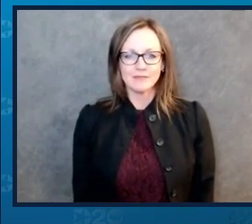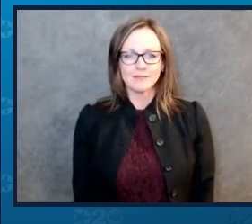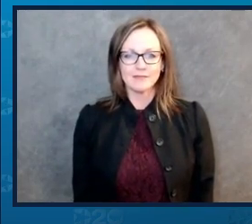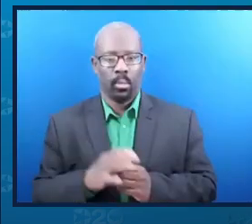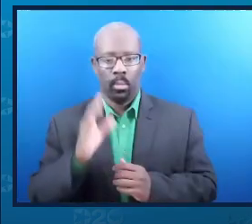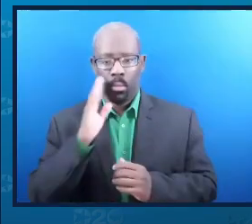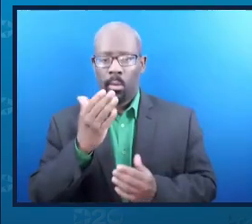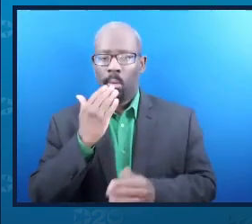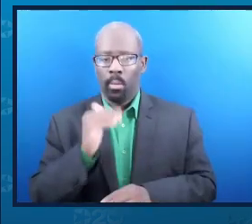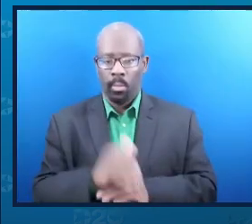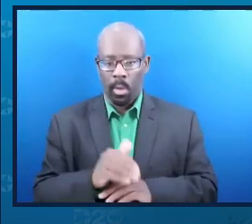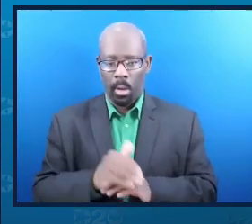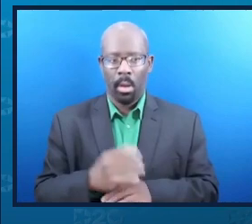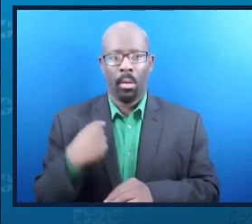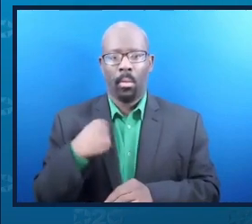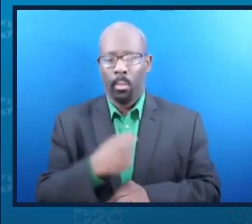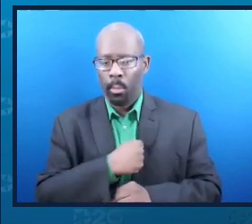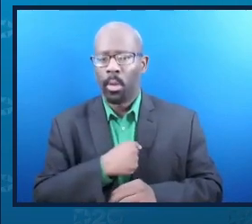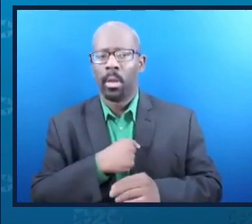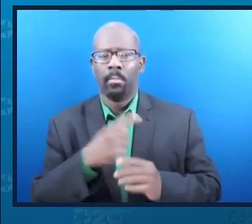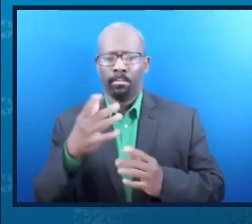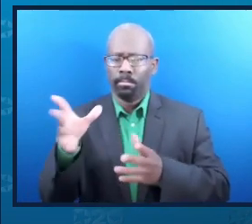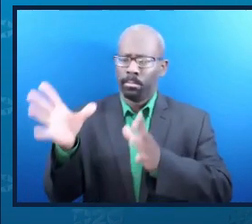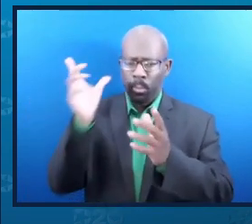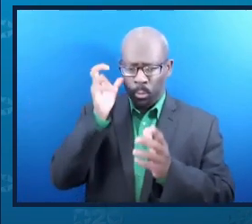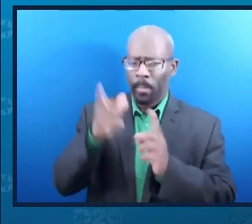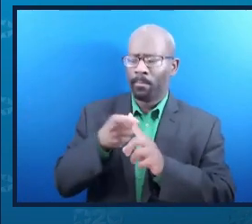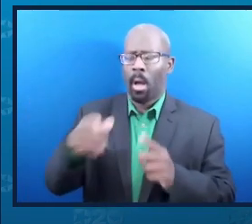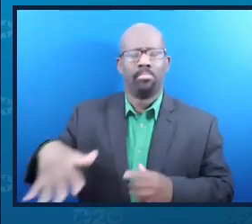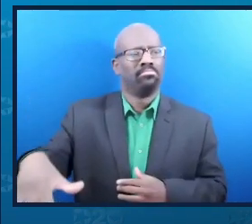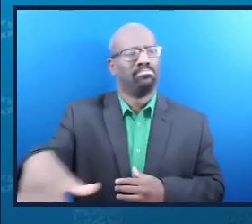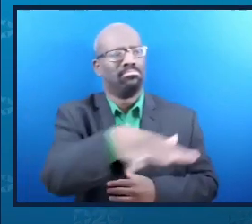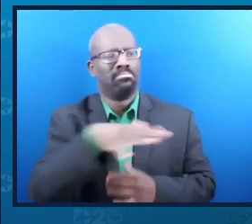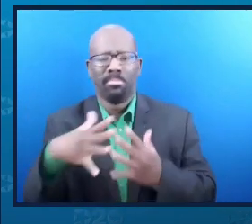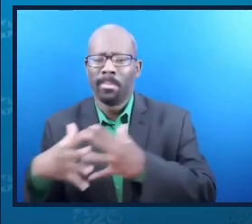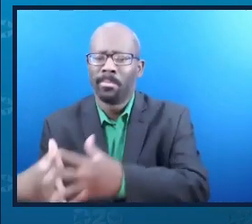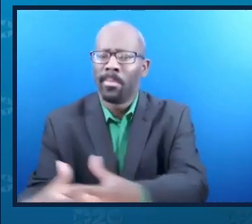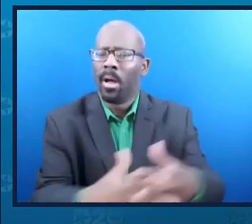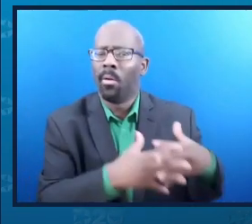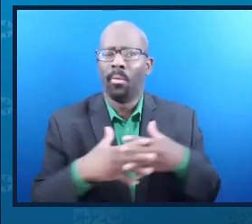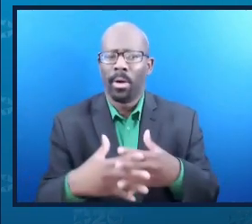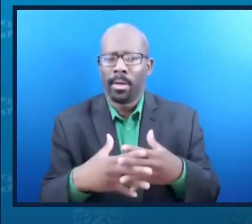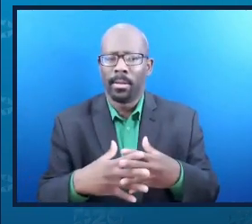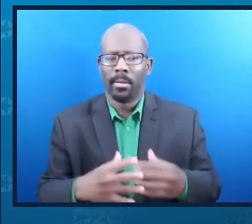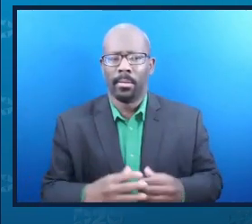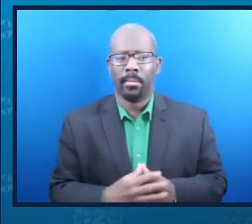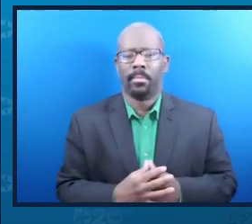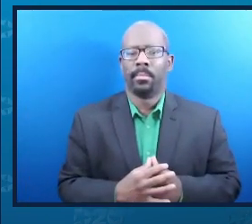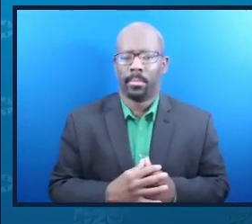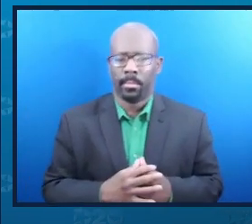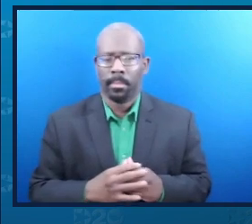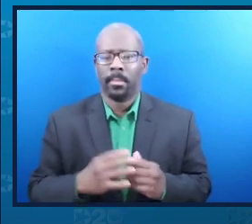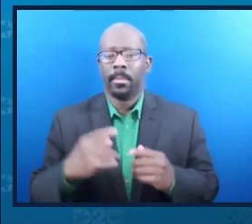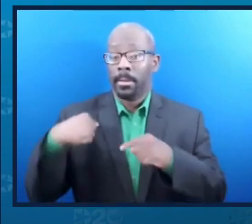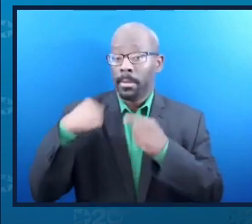TODAY, WE HEARD FROM THE PEOPLE WHO MAKE AMERICA WORK. PEOPLE WHO PUT THEIR LIVE ON THE LINE TO KEEP OUR COUNTRY GOING